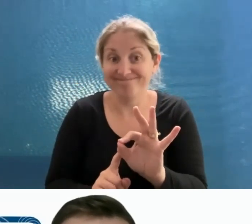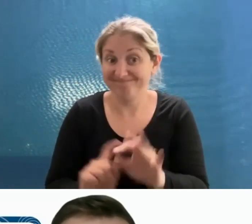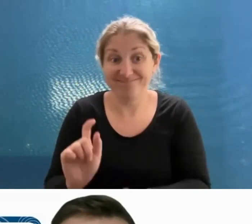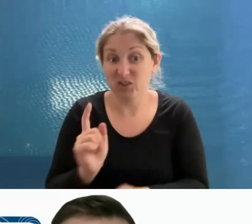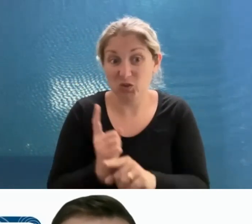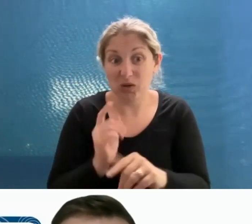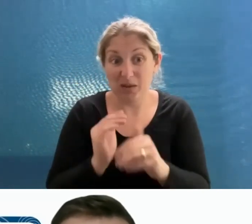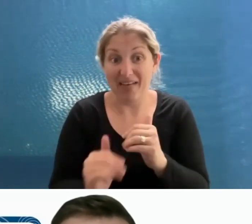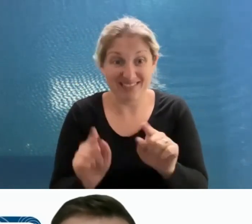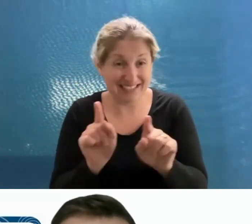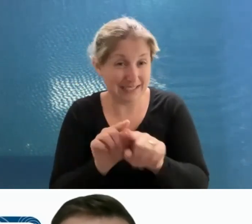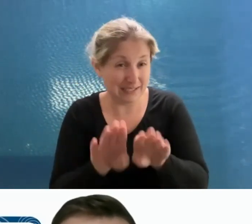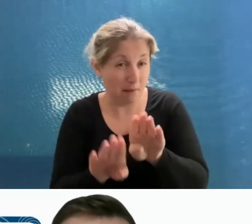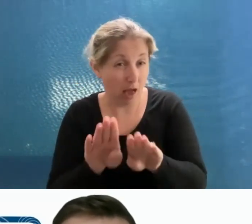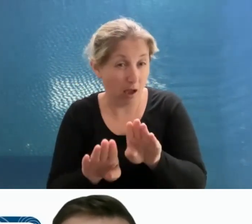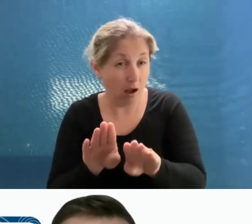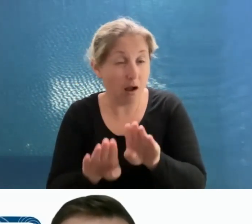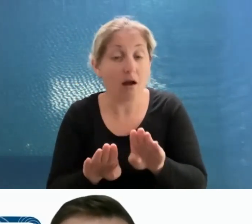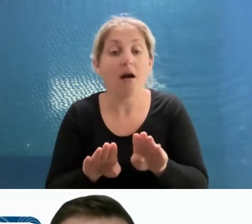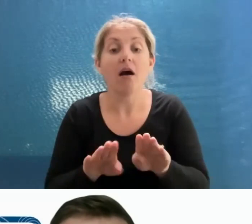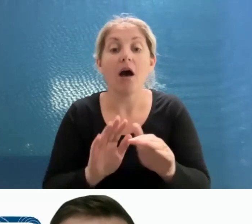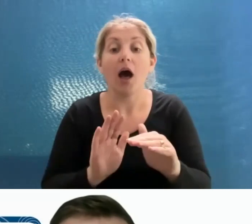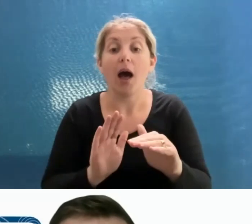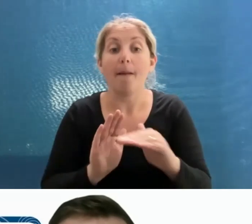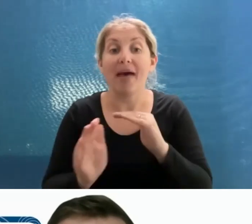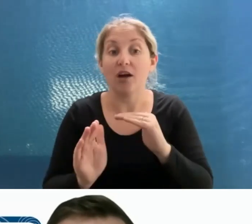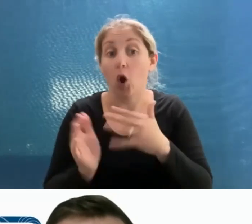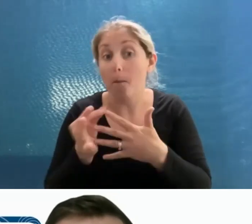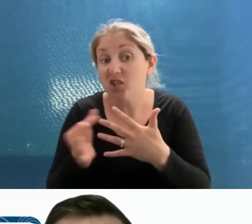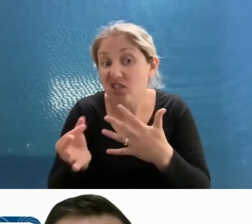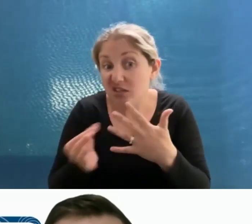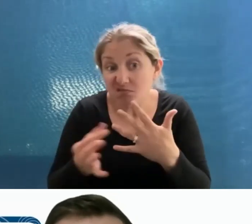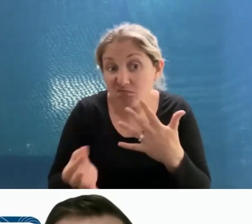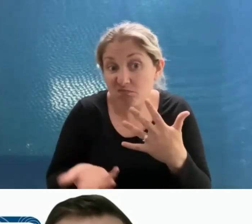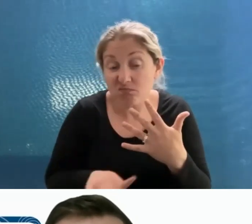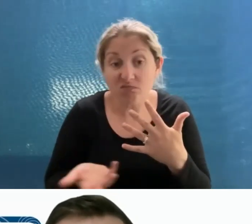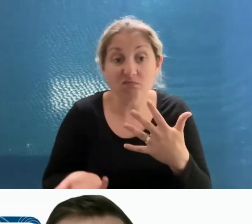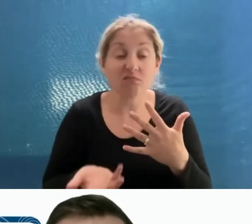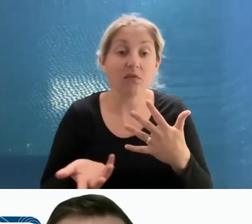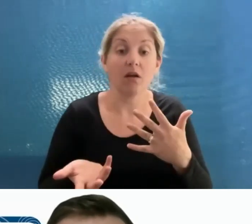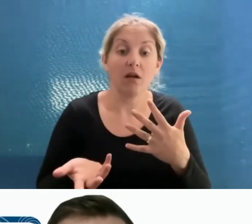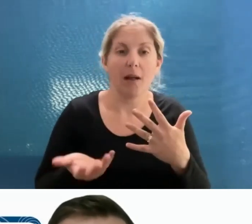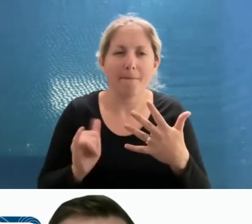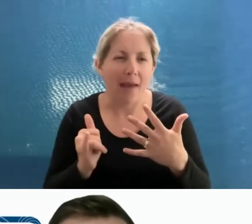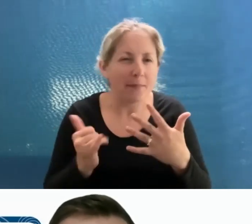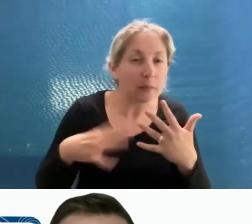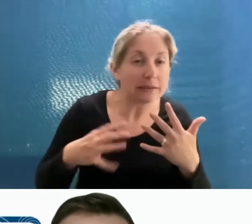about just now, around the options and perhaps it's a matter for clarification.